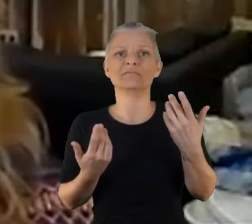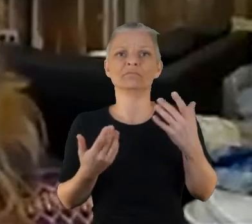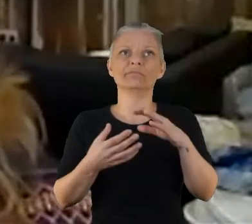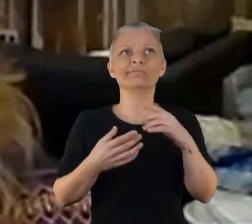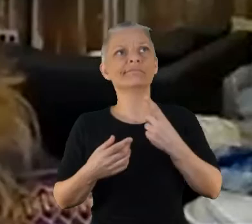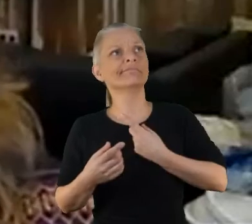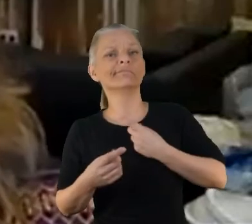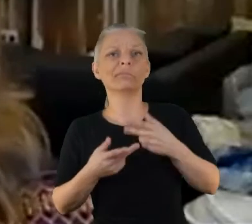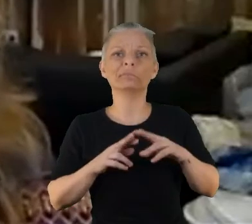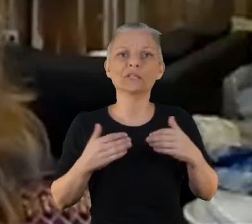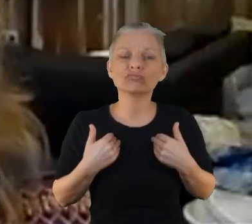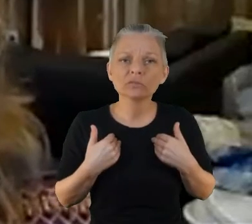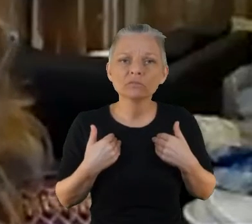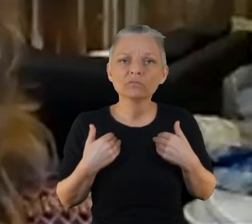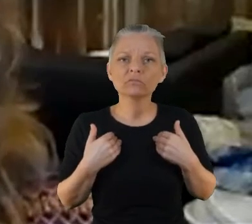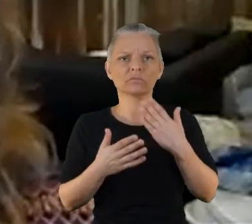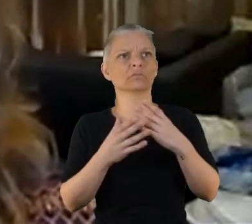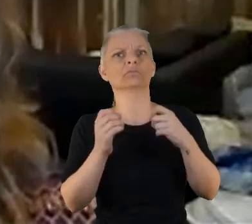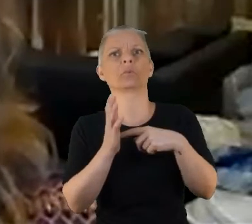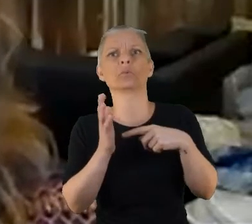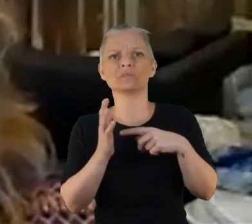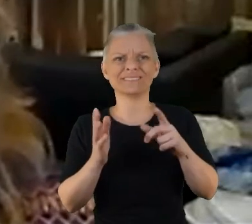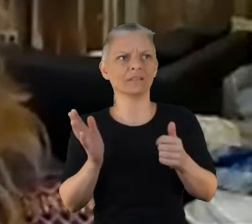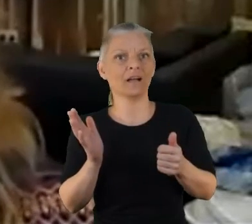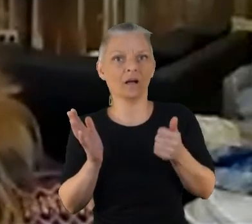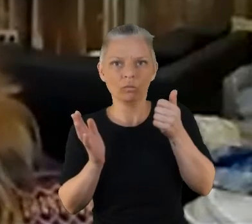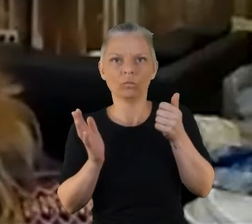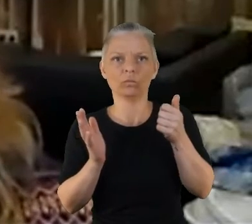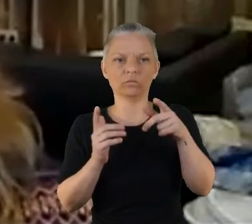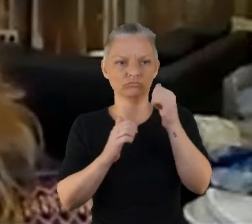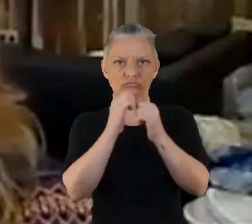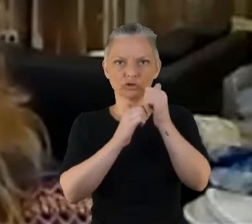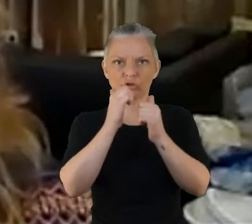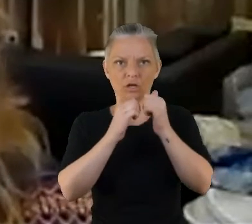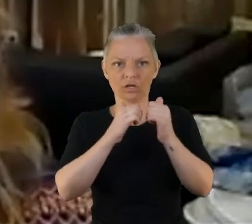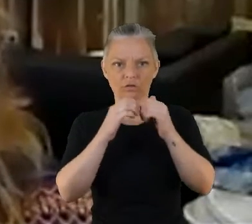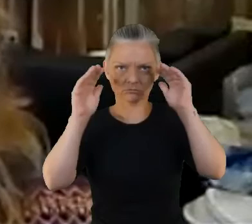And it’s really important that ‘how’ is about having that structure, staying focused,